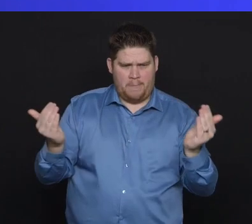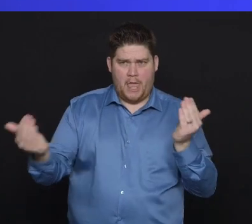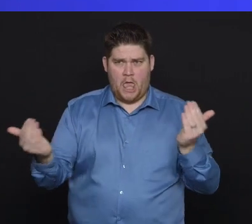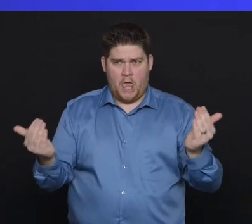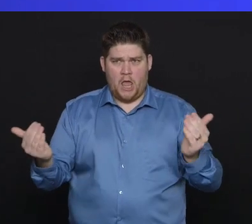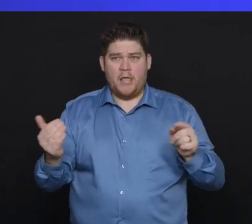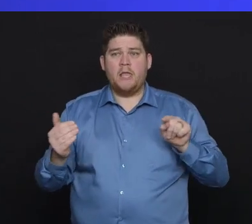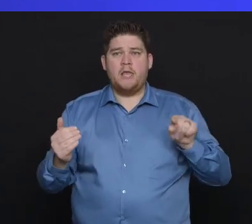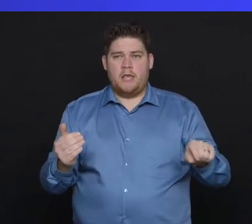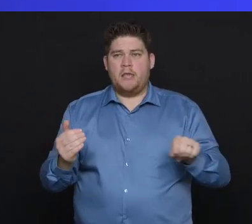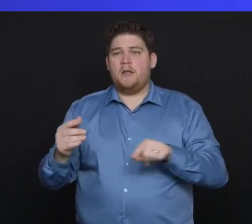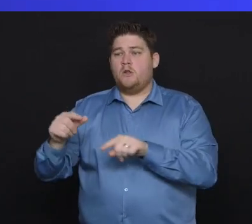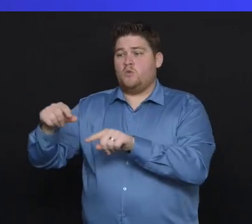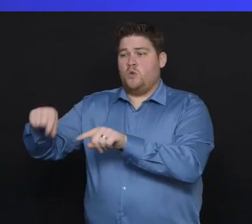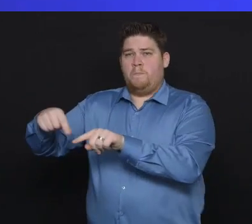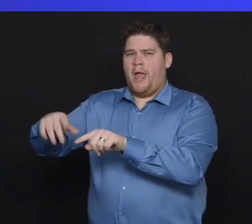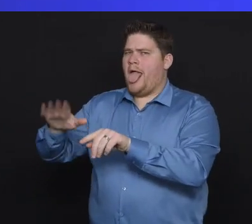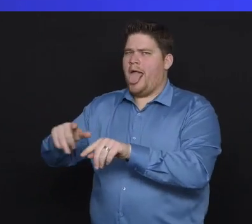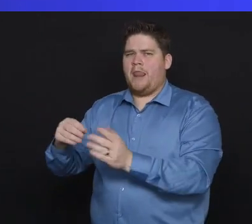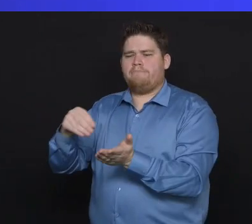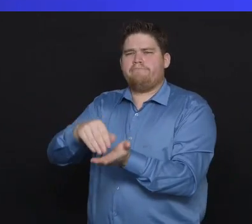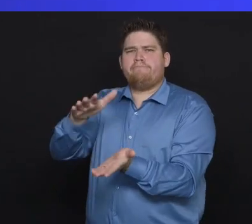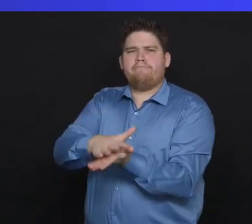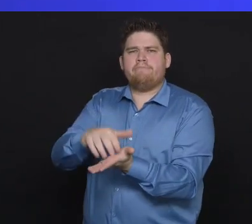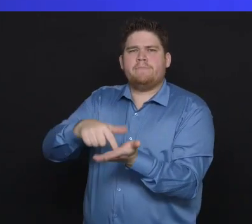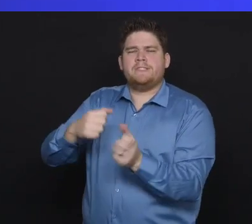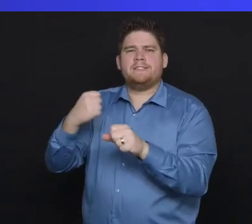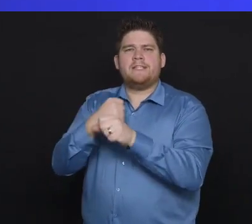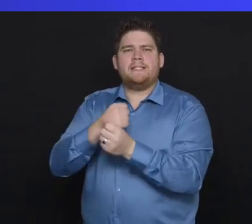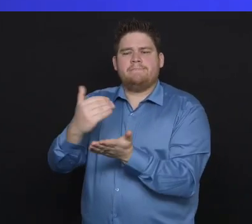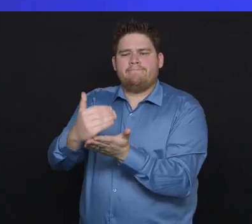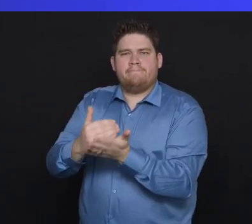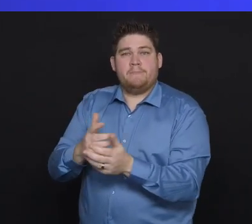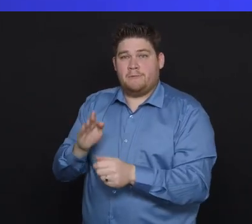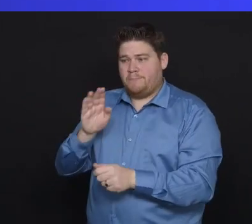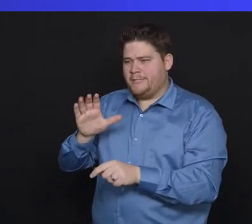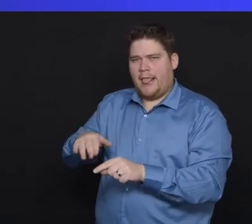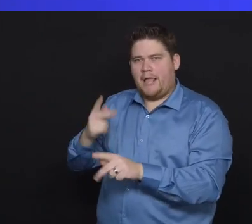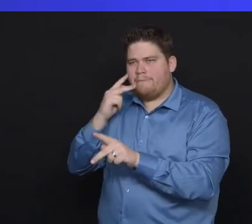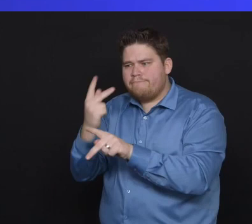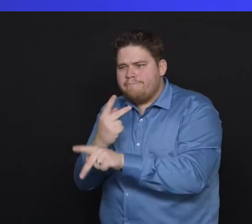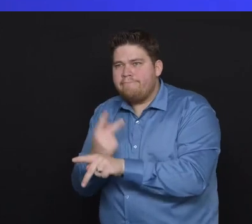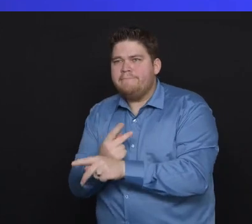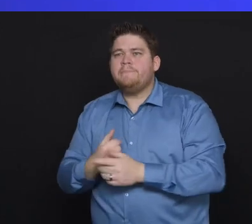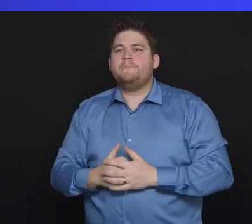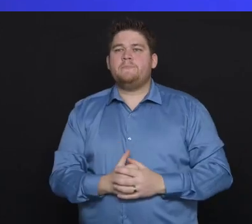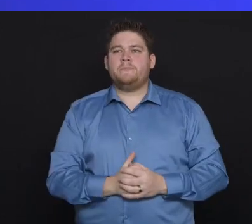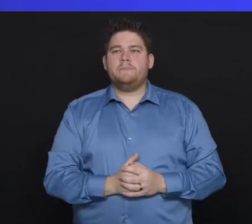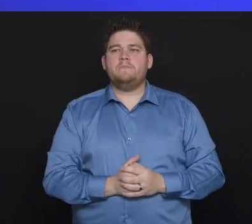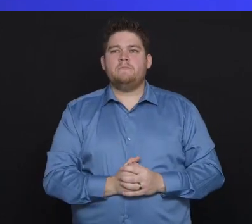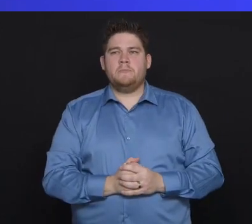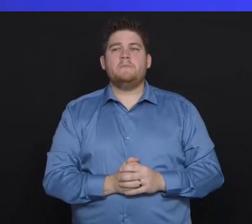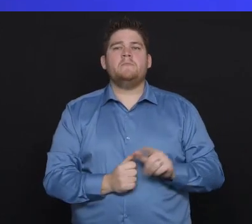we ran into a couple of weeks ago when we were expanding the testing to visit -- different